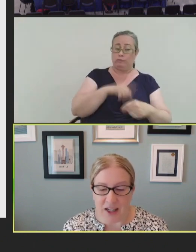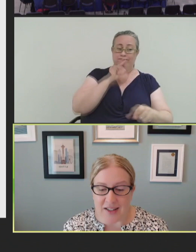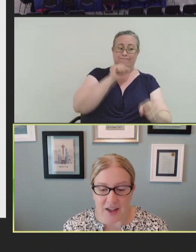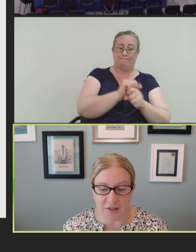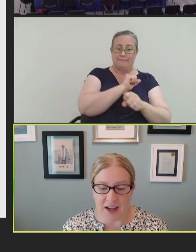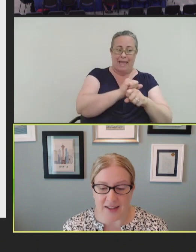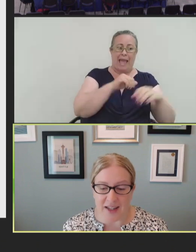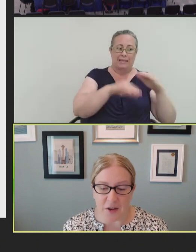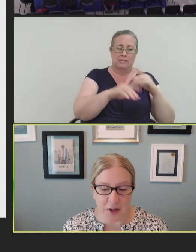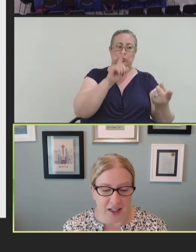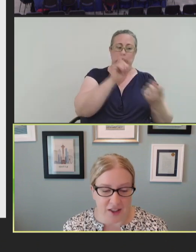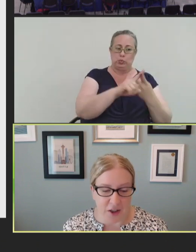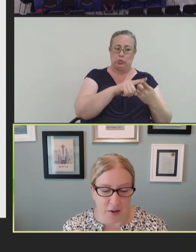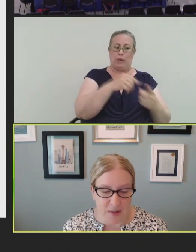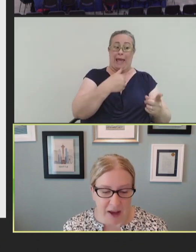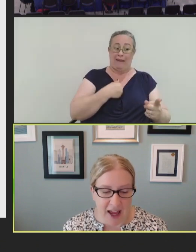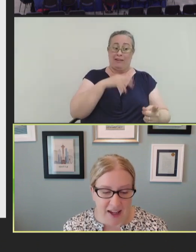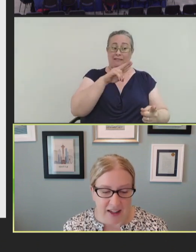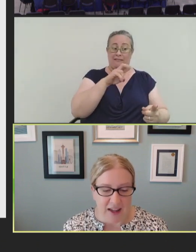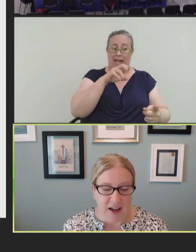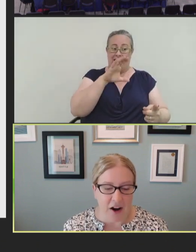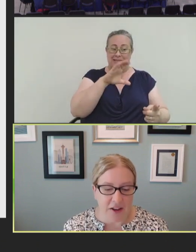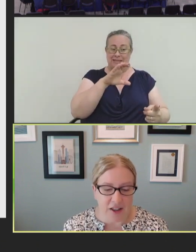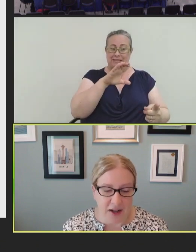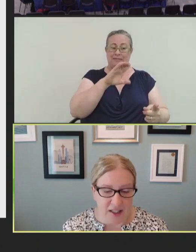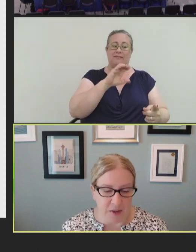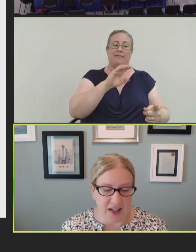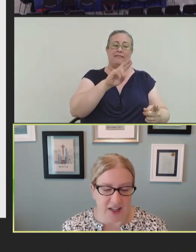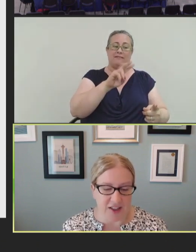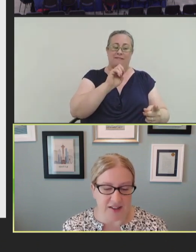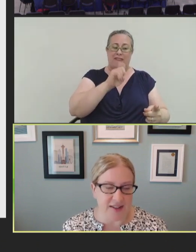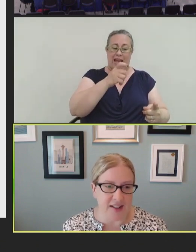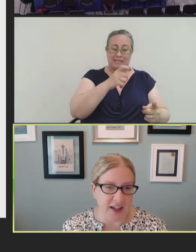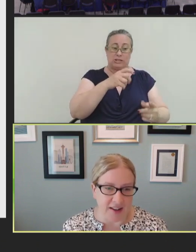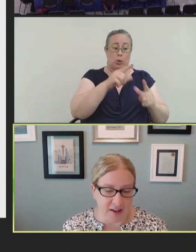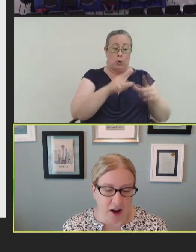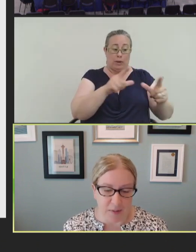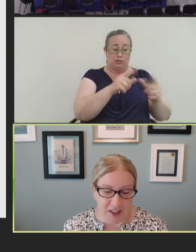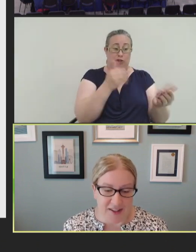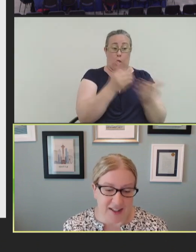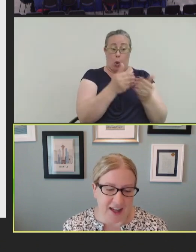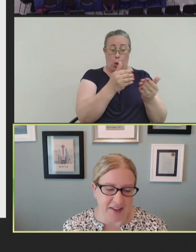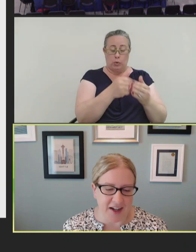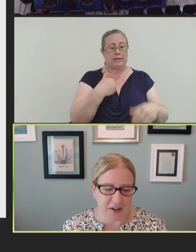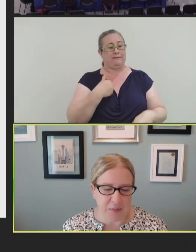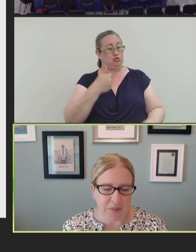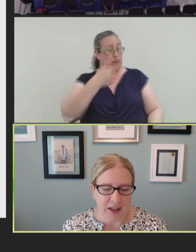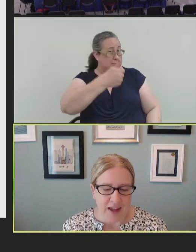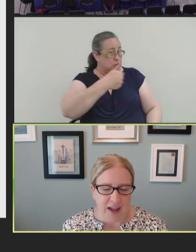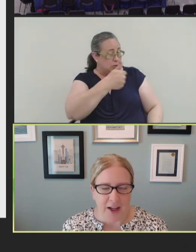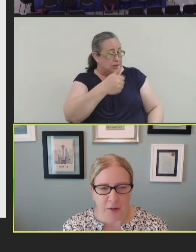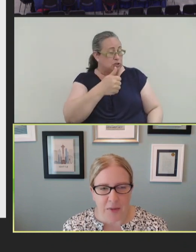is there a vaccine location close by? Are there transportations to get -- options to get there?